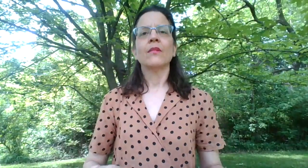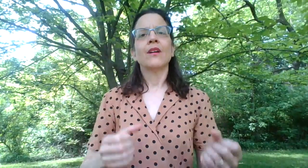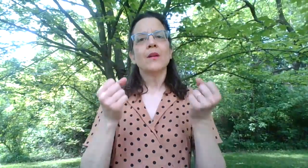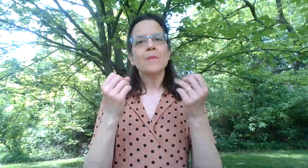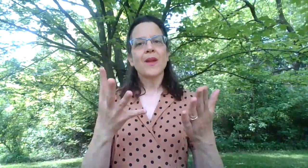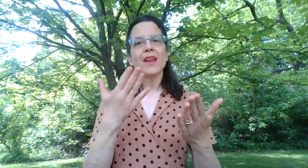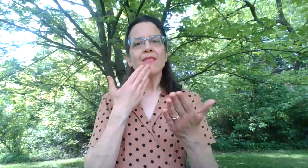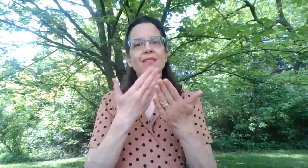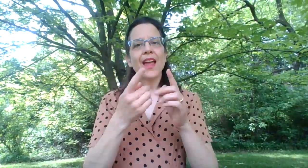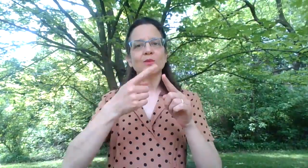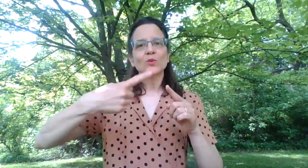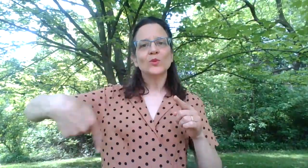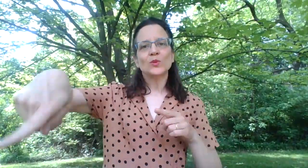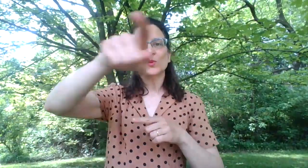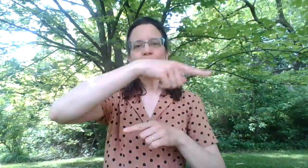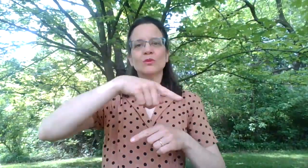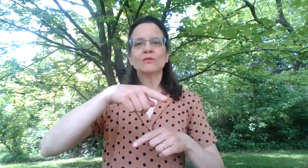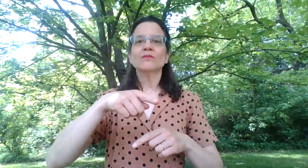Many thanks to all of you students.